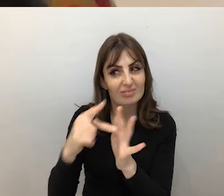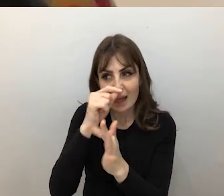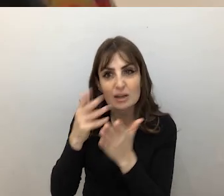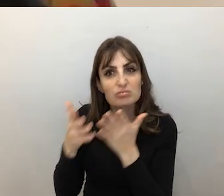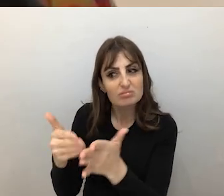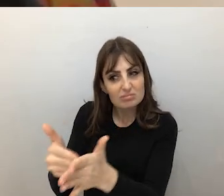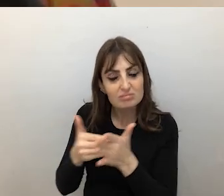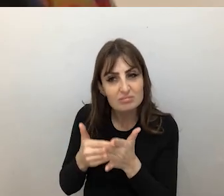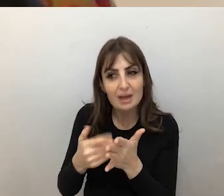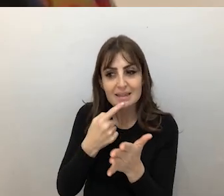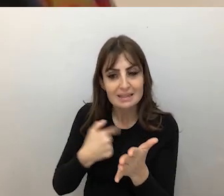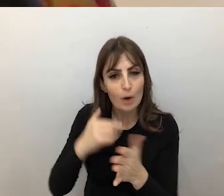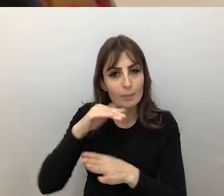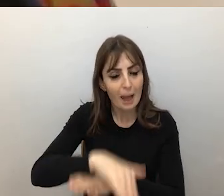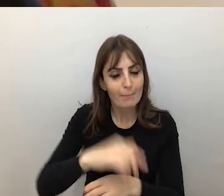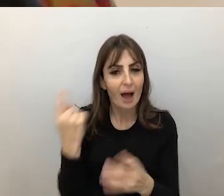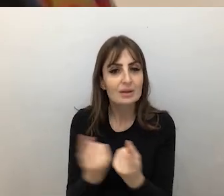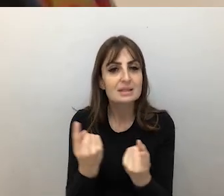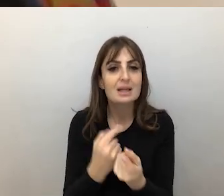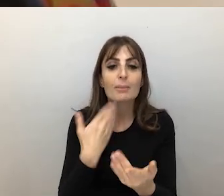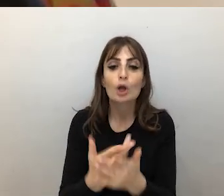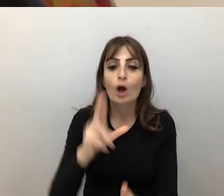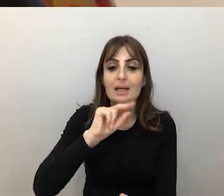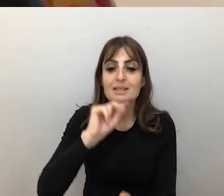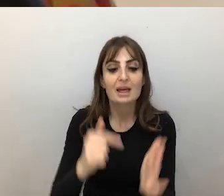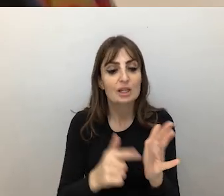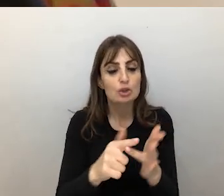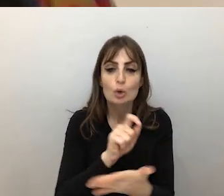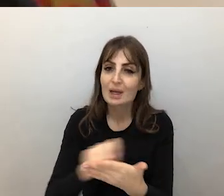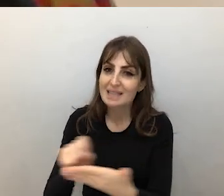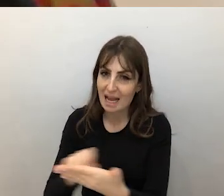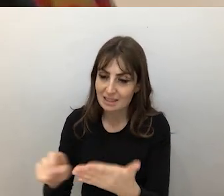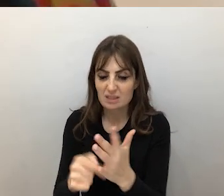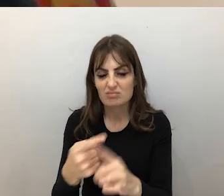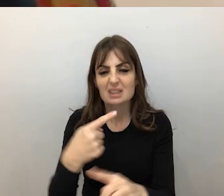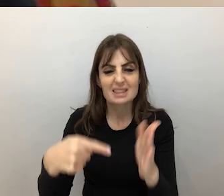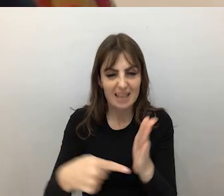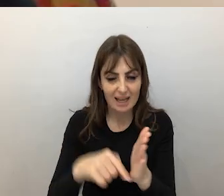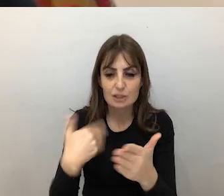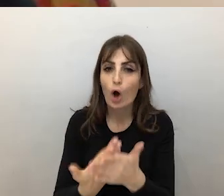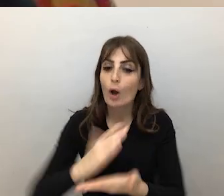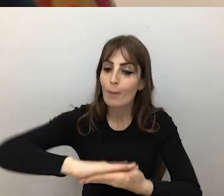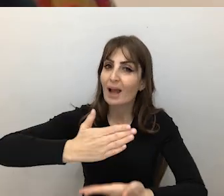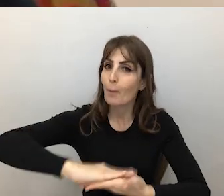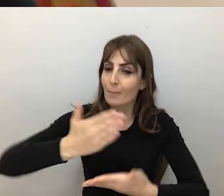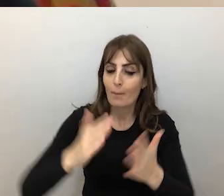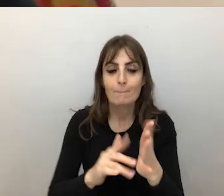feature on my Mac which is called speech to text. This really assisted me in reading through the